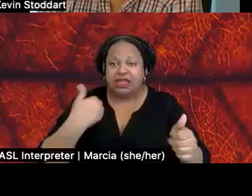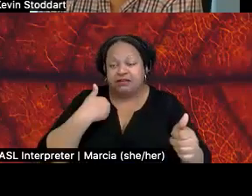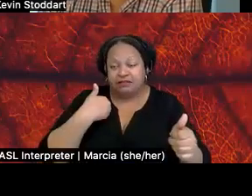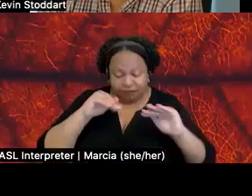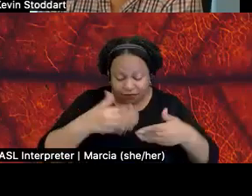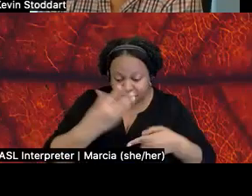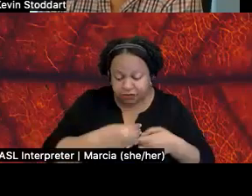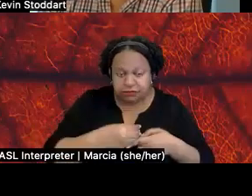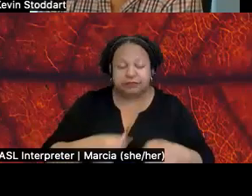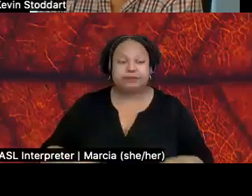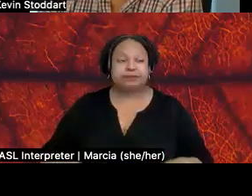Next.